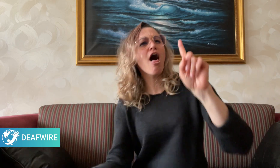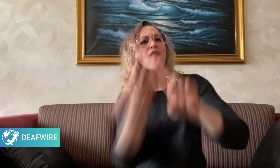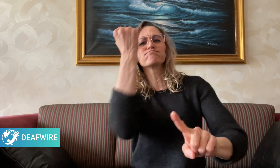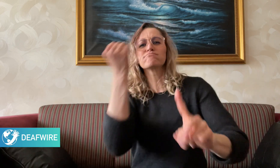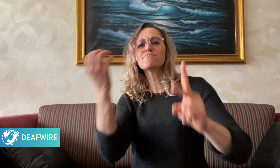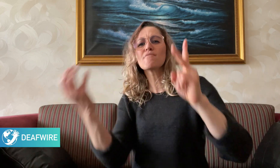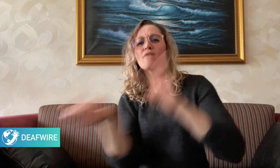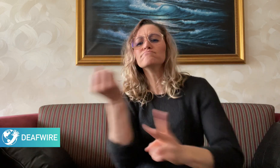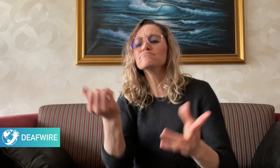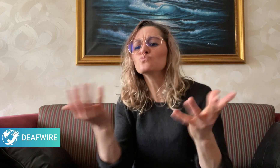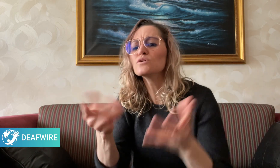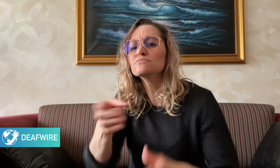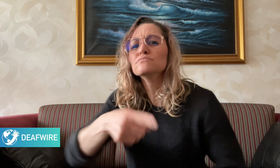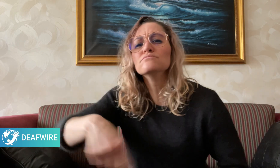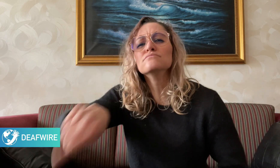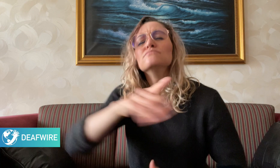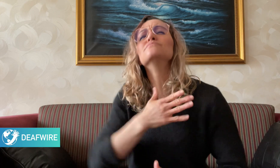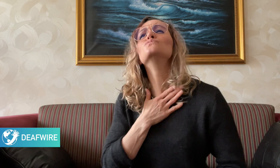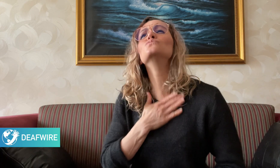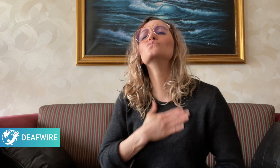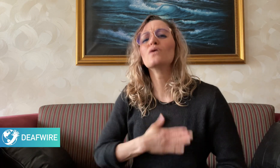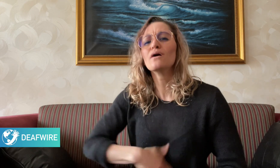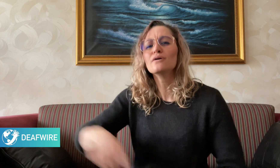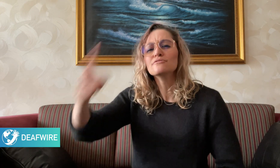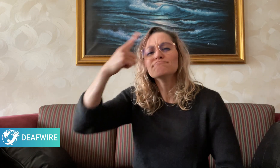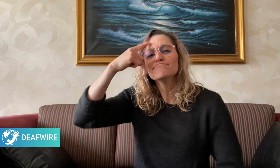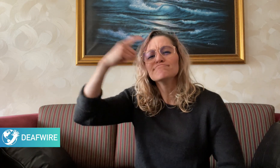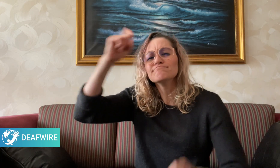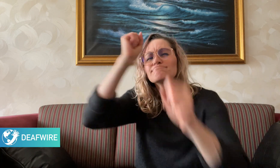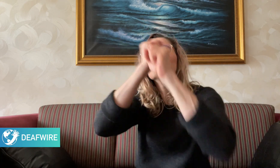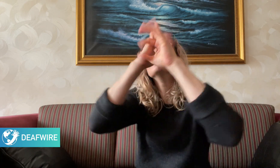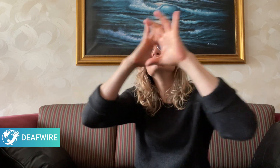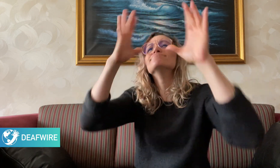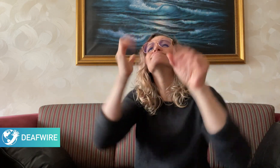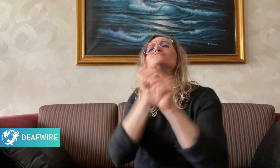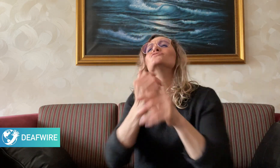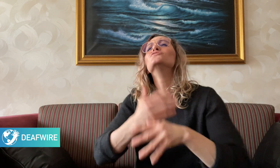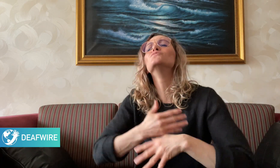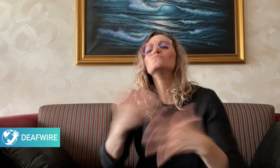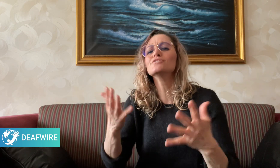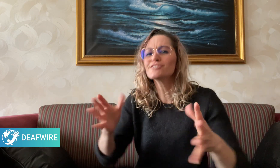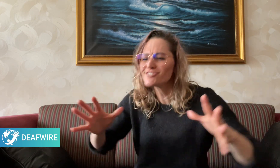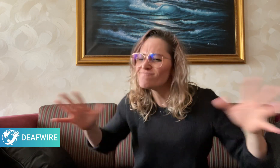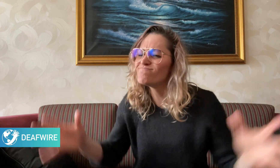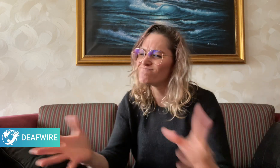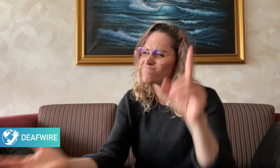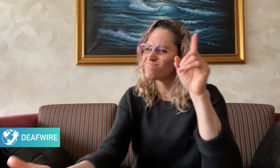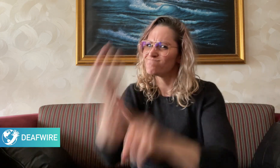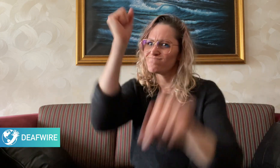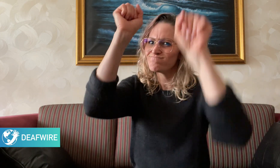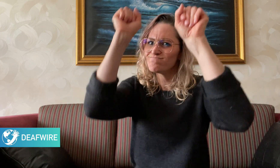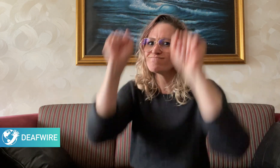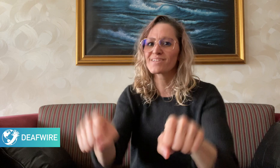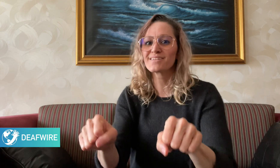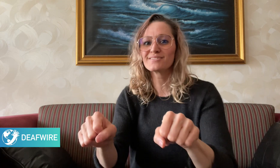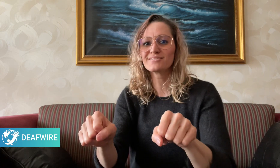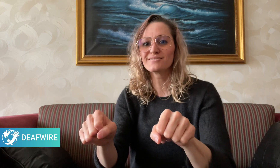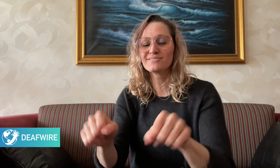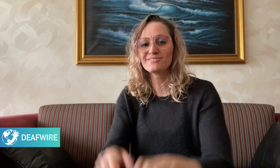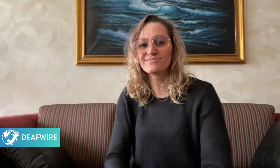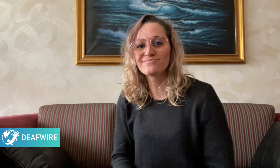inspire Deaf children to achieve whatever their dreams are.